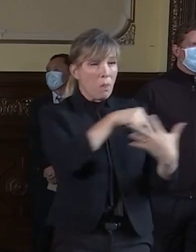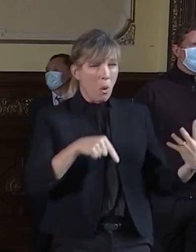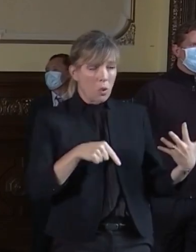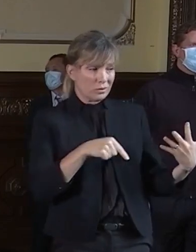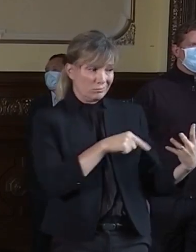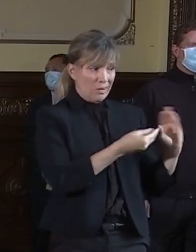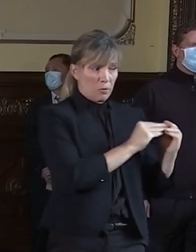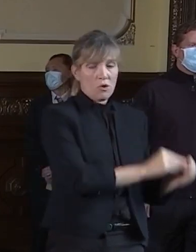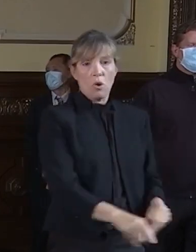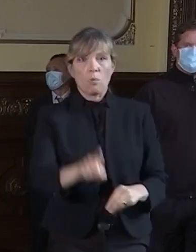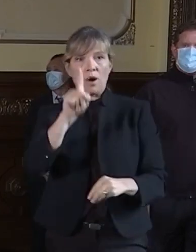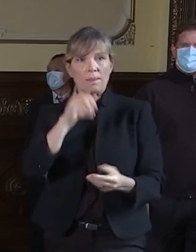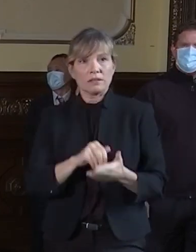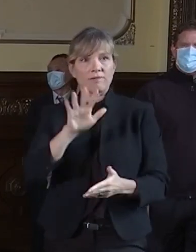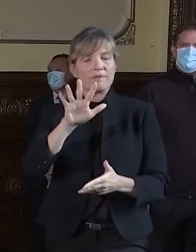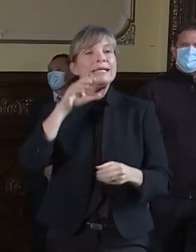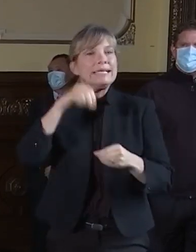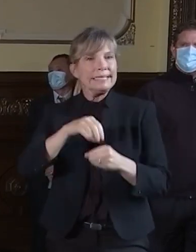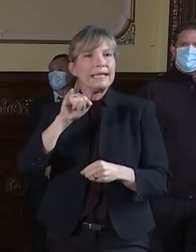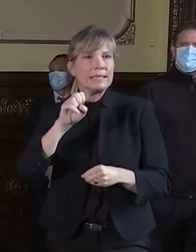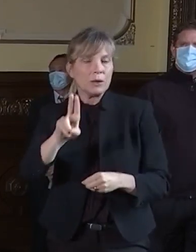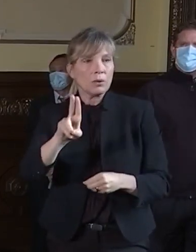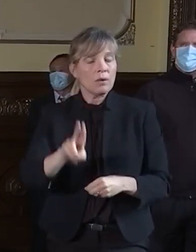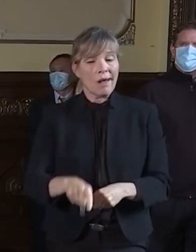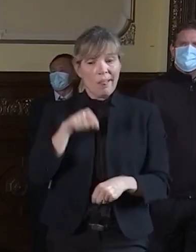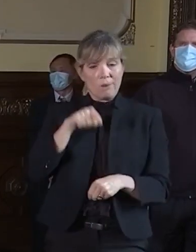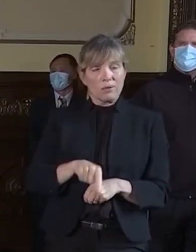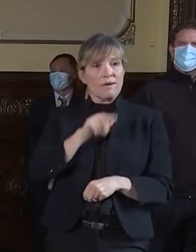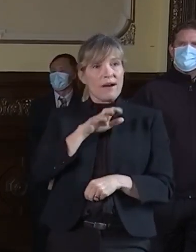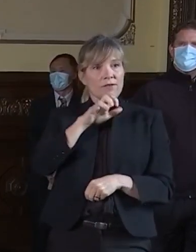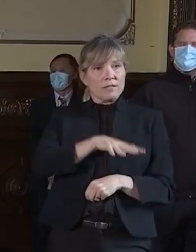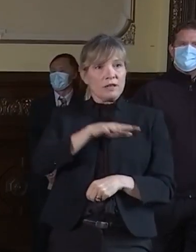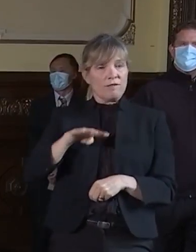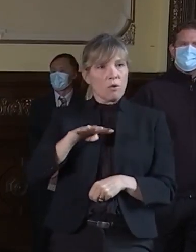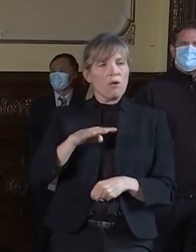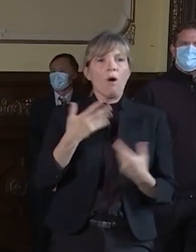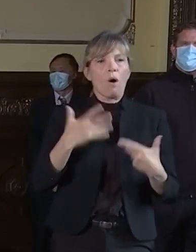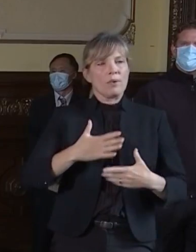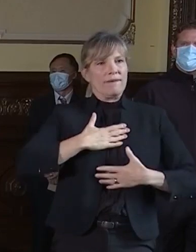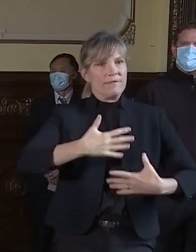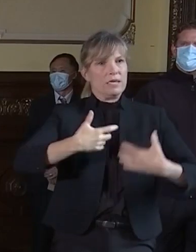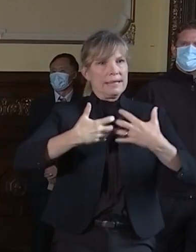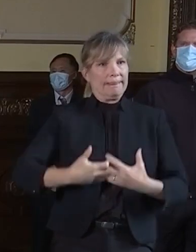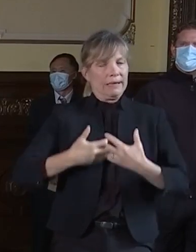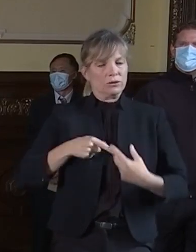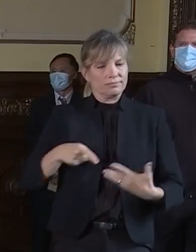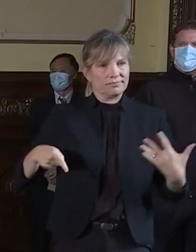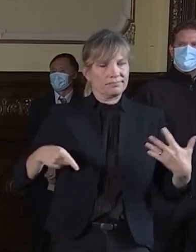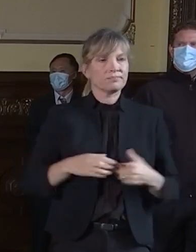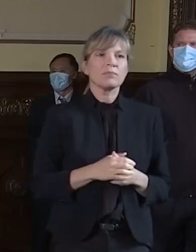ACROSS THE STATE. OF THOSE, 1,005 WERE IN THE ICU